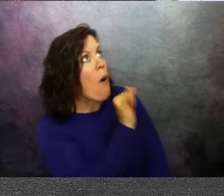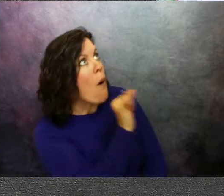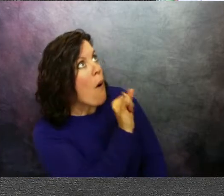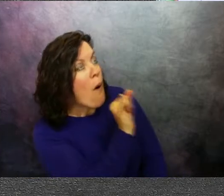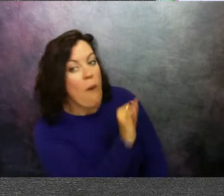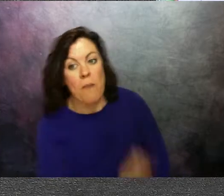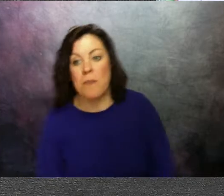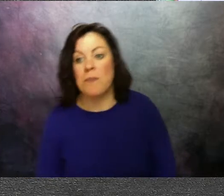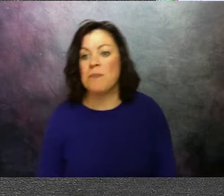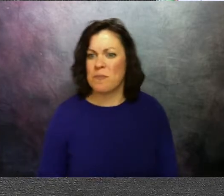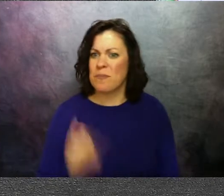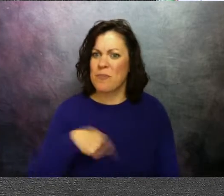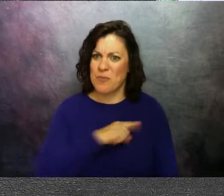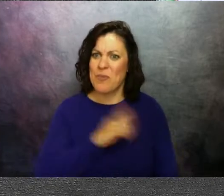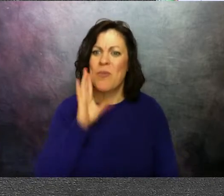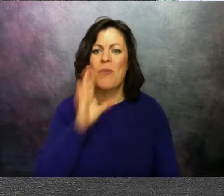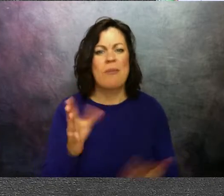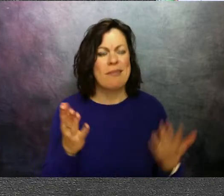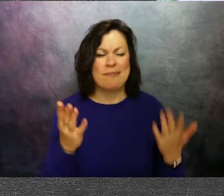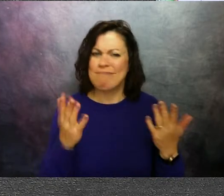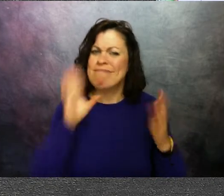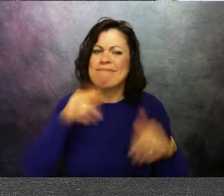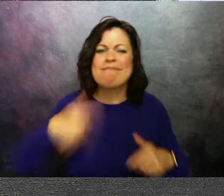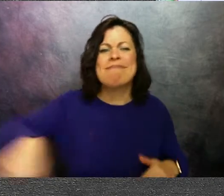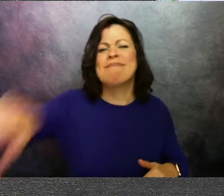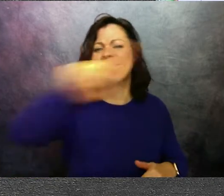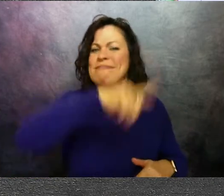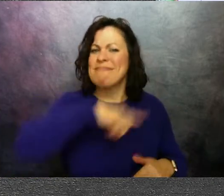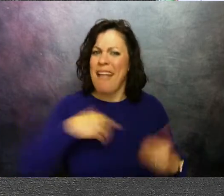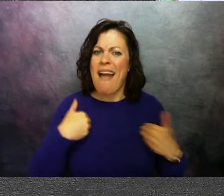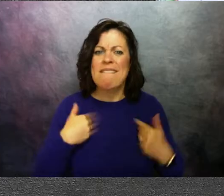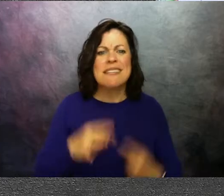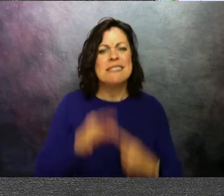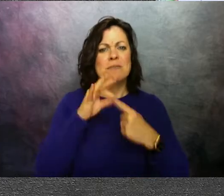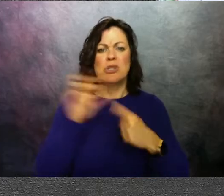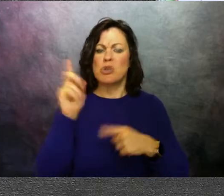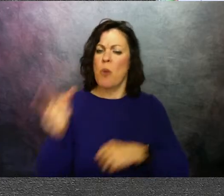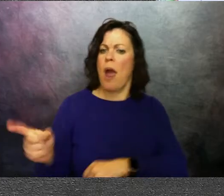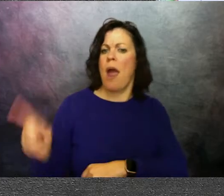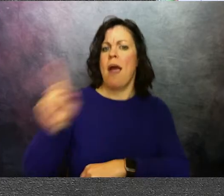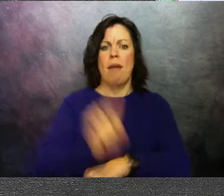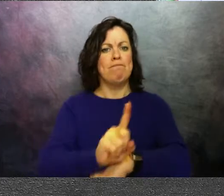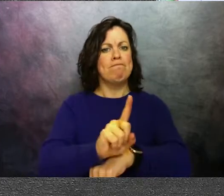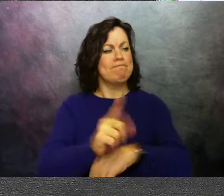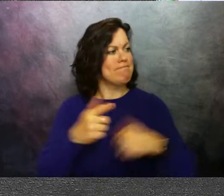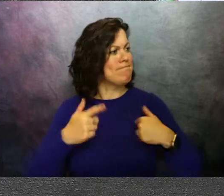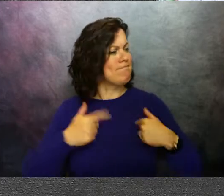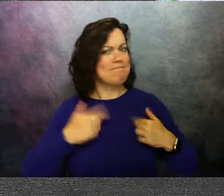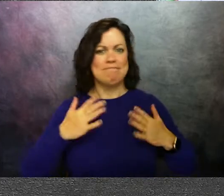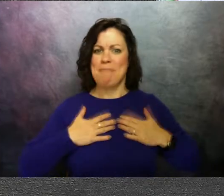And we all have a special place on the map, on the earth. Hmm.